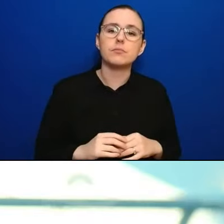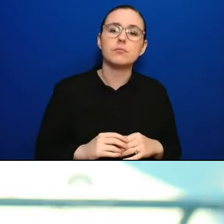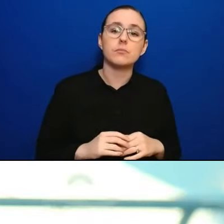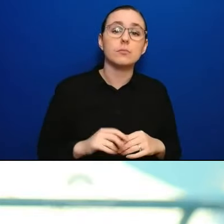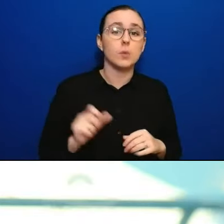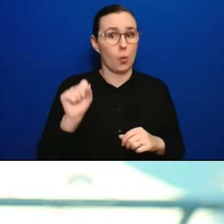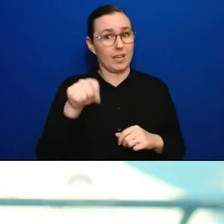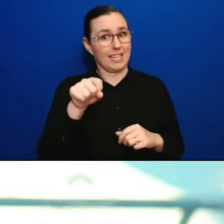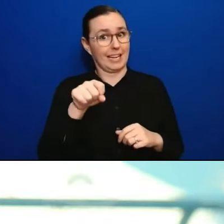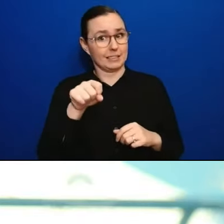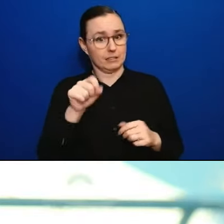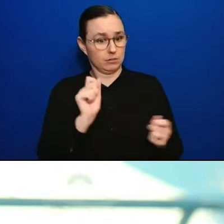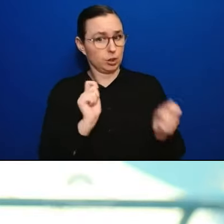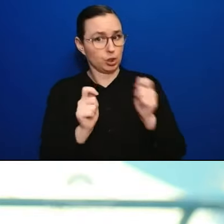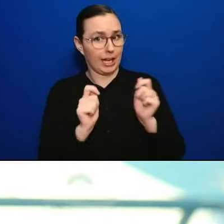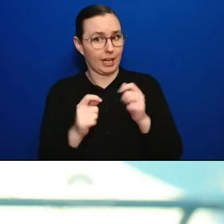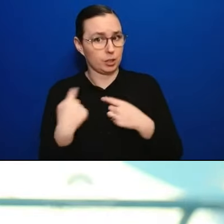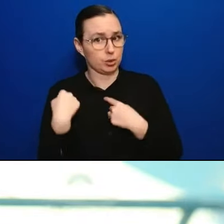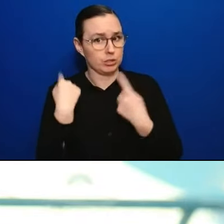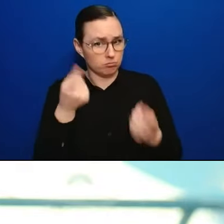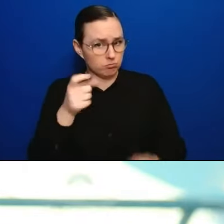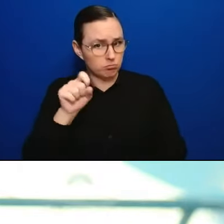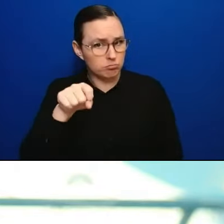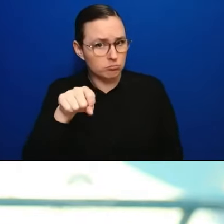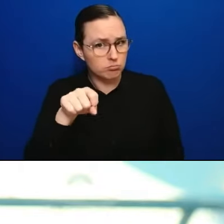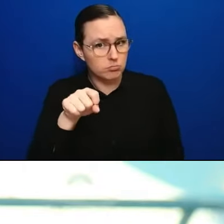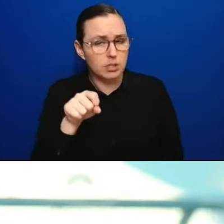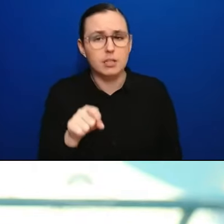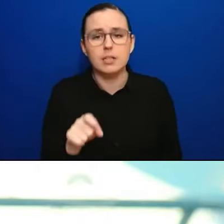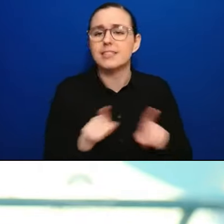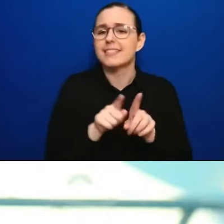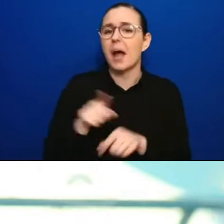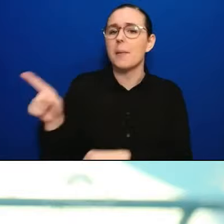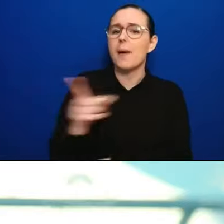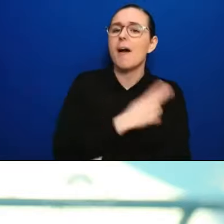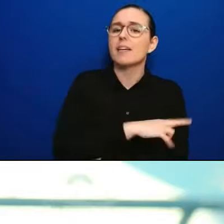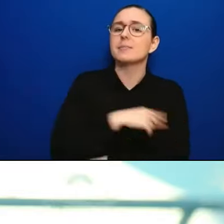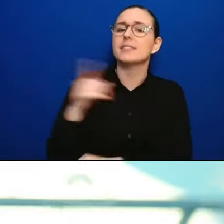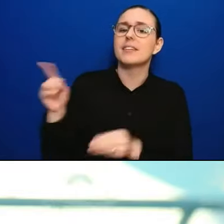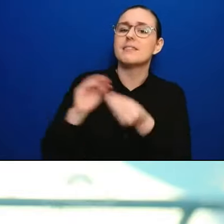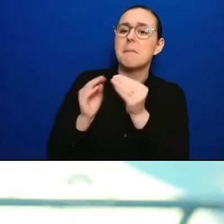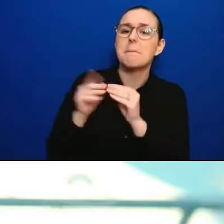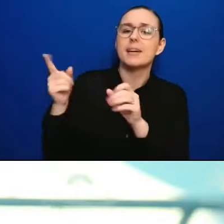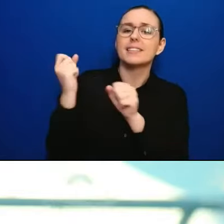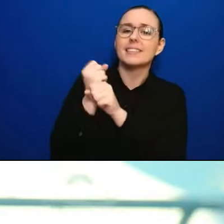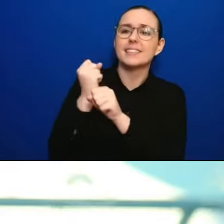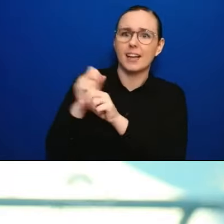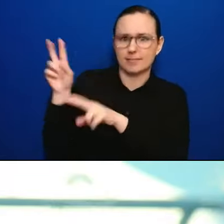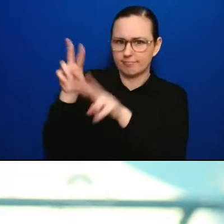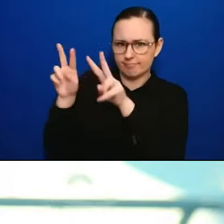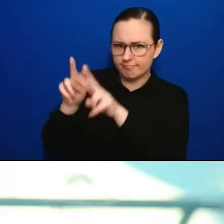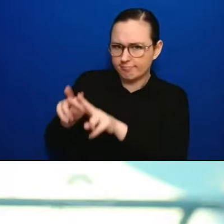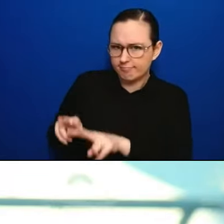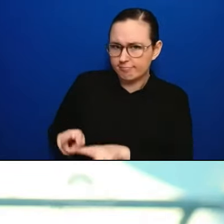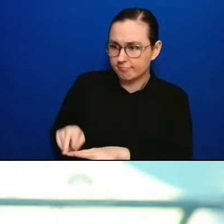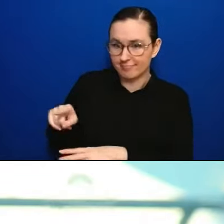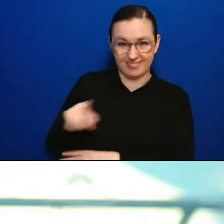they need for example. And there's a few other things that are part of that, as well. And yes, this has been an